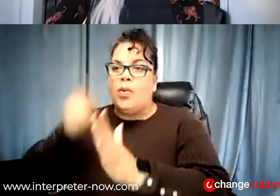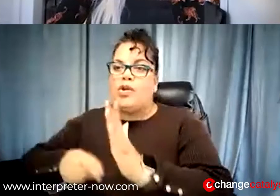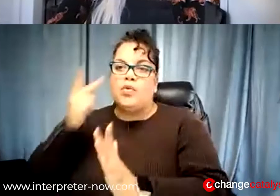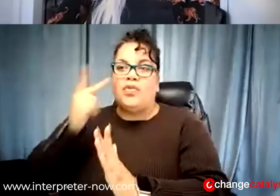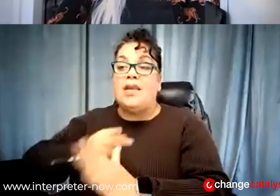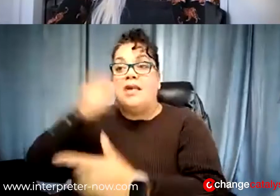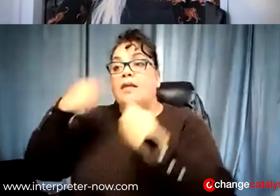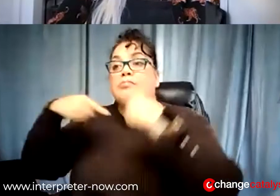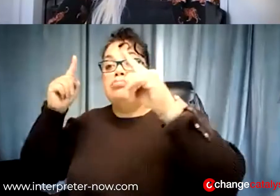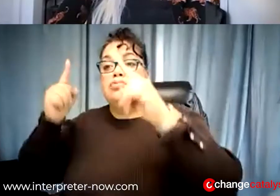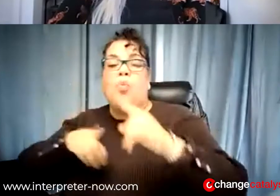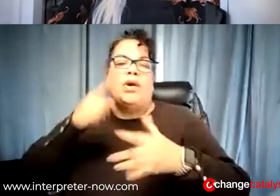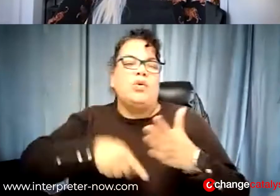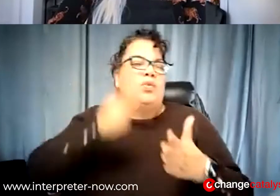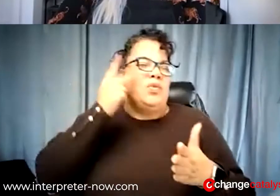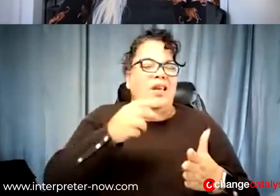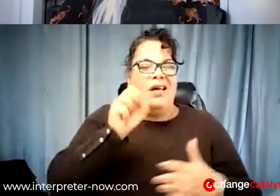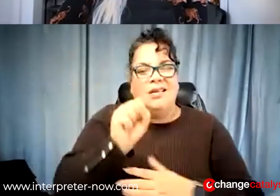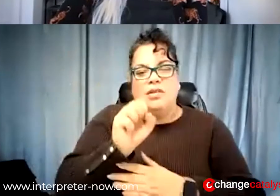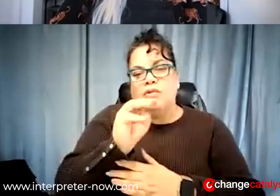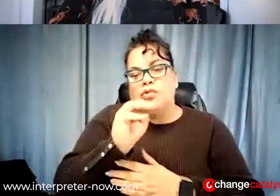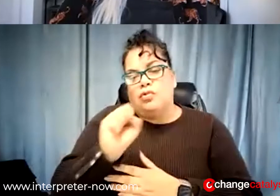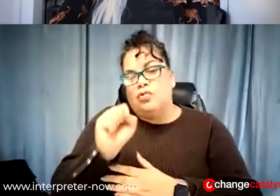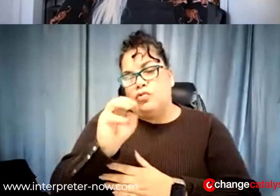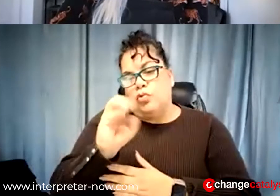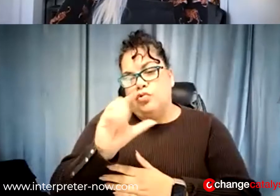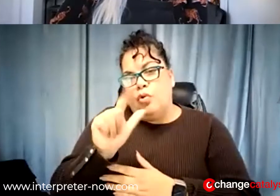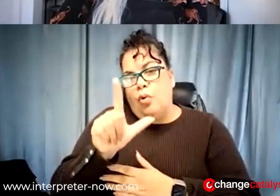or social media, but like the authentic journeys behind that.